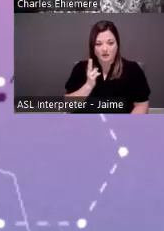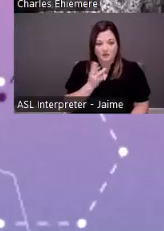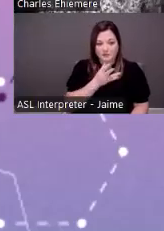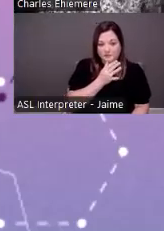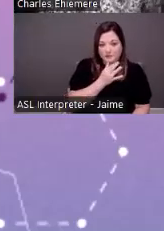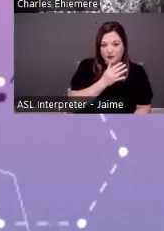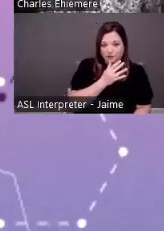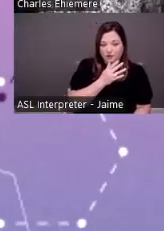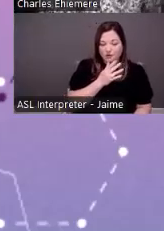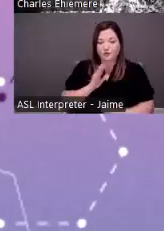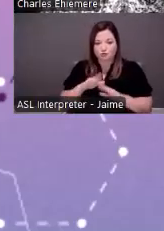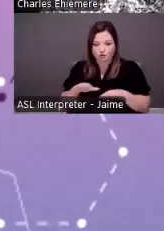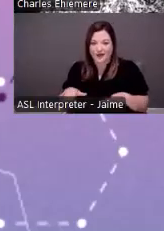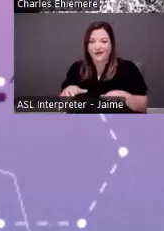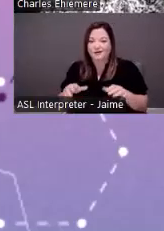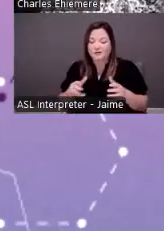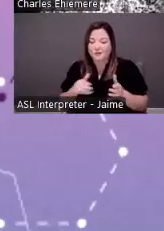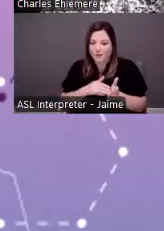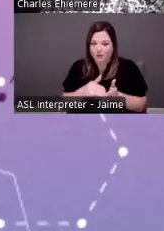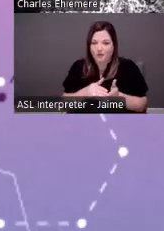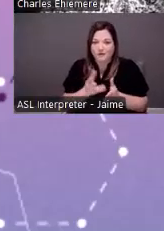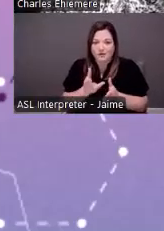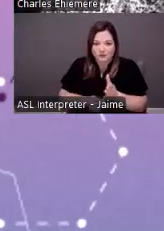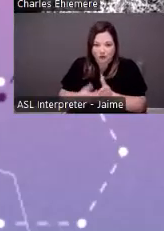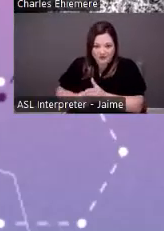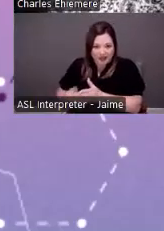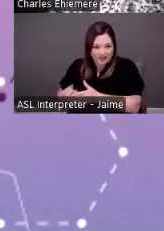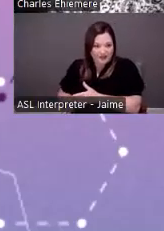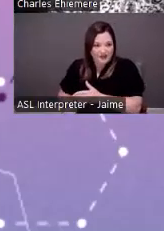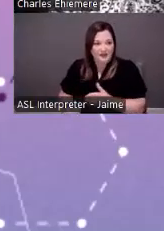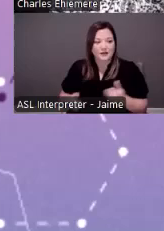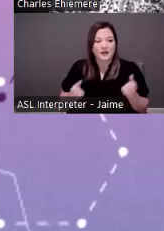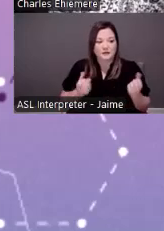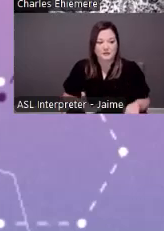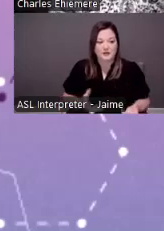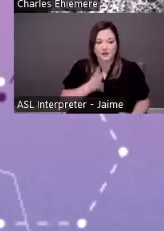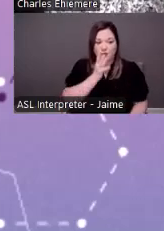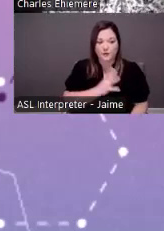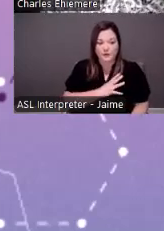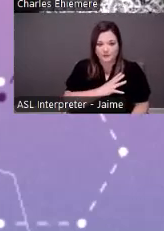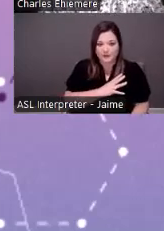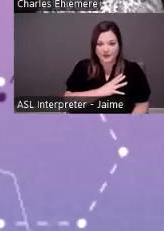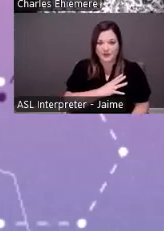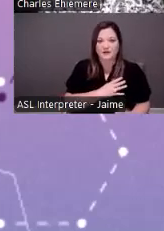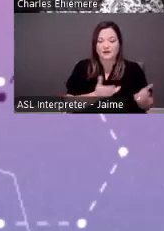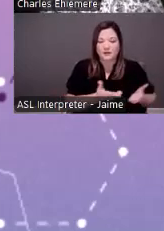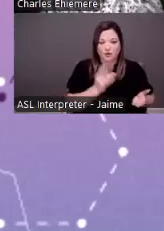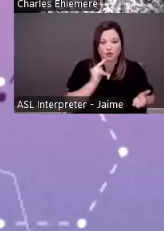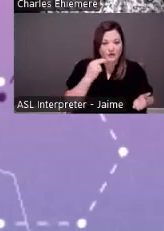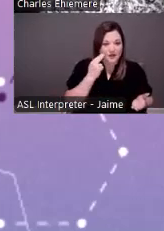women in Nigeria also largely-- most women in Nigeria lack access